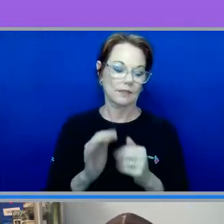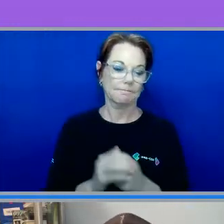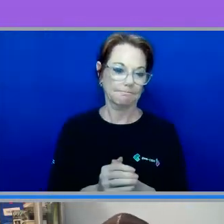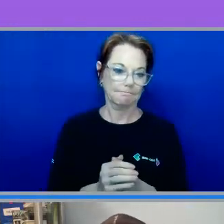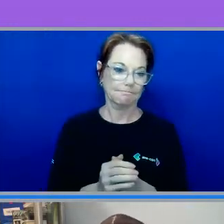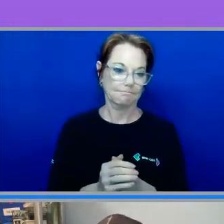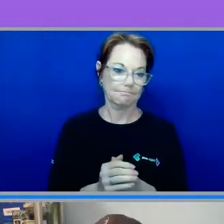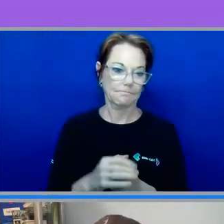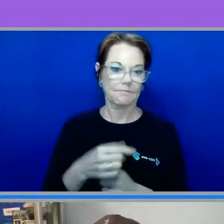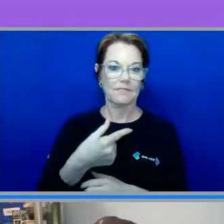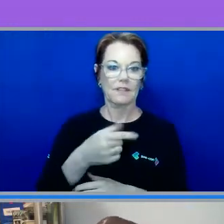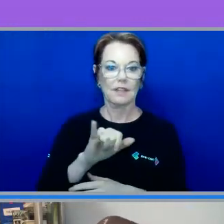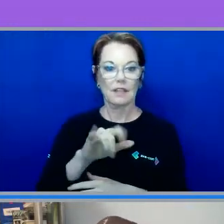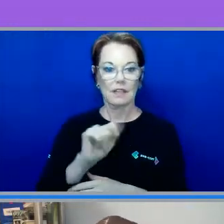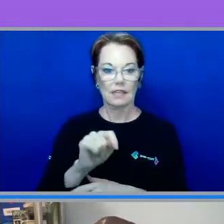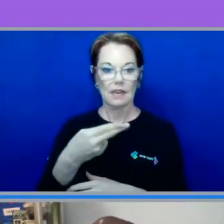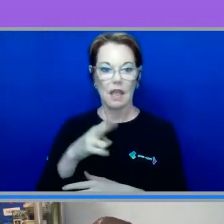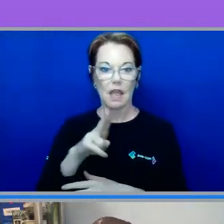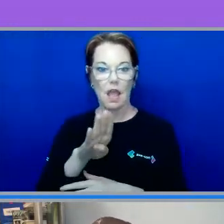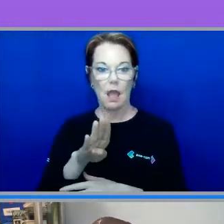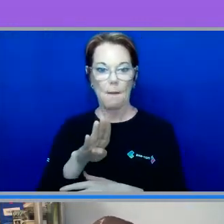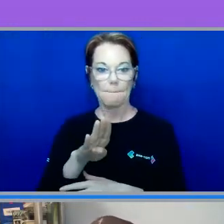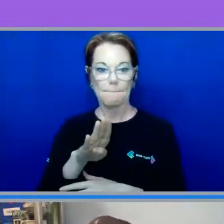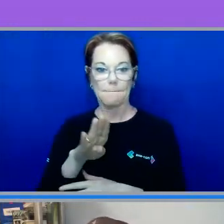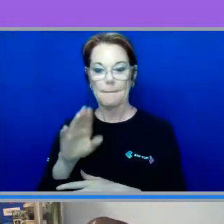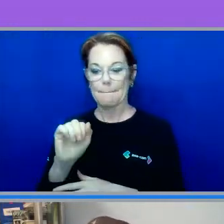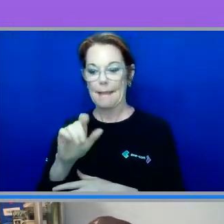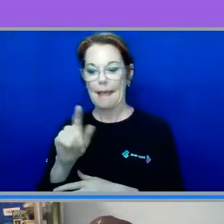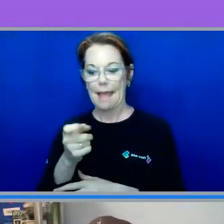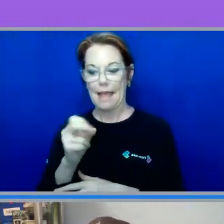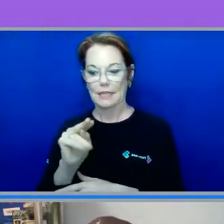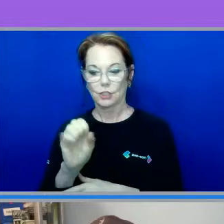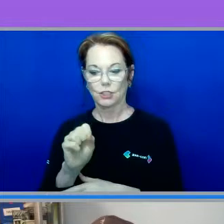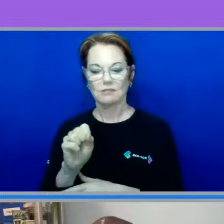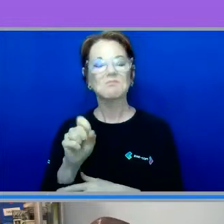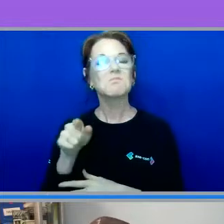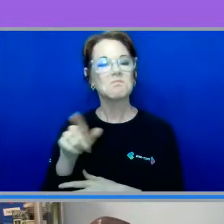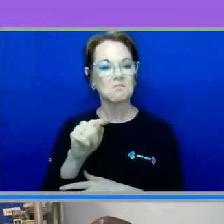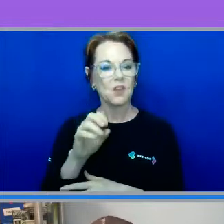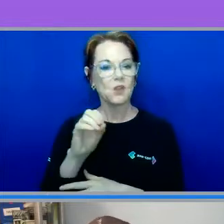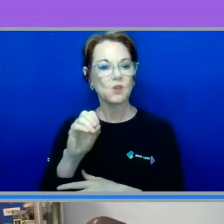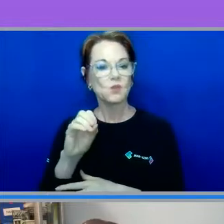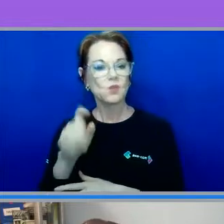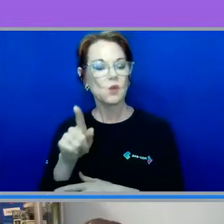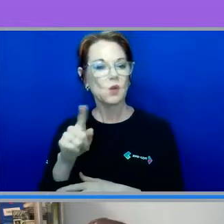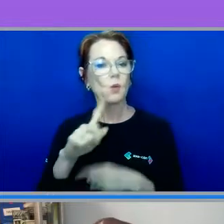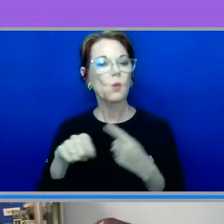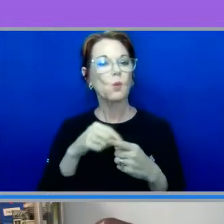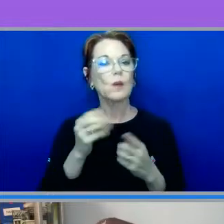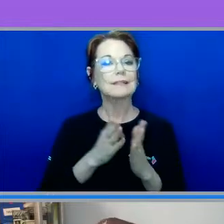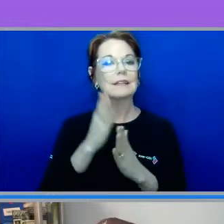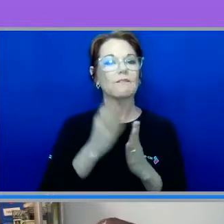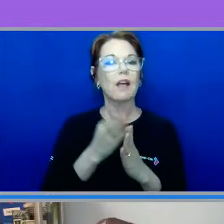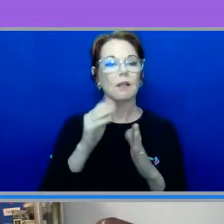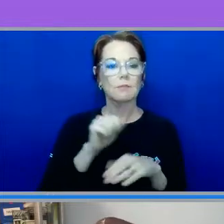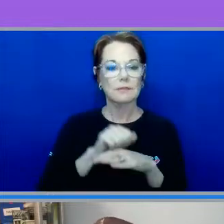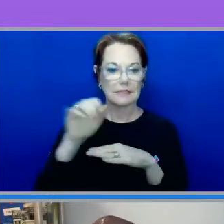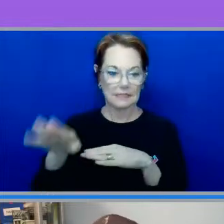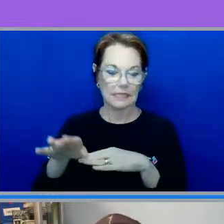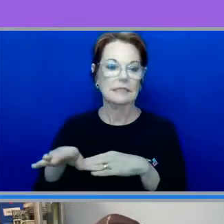GitHub actions a tool which can be used to run automated checks